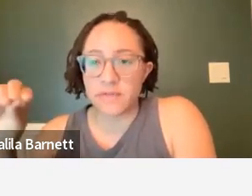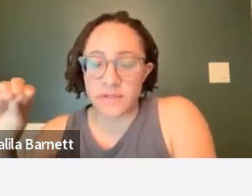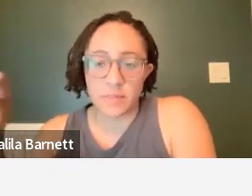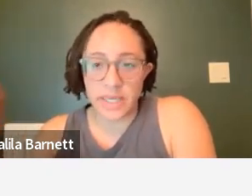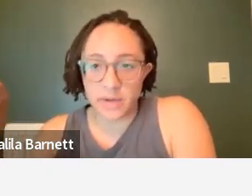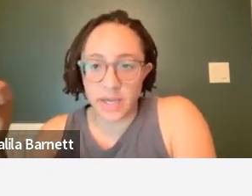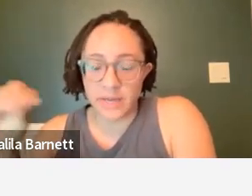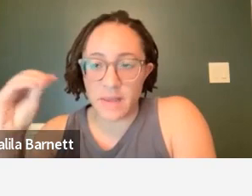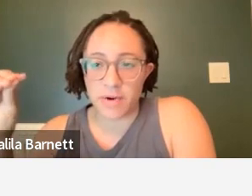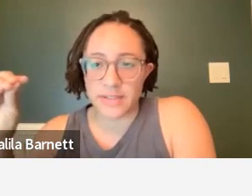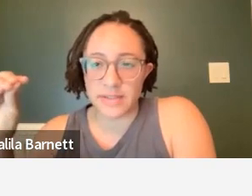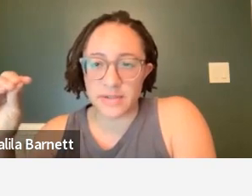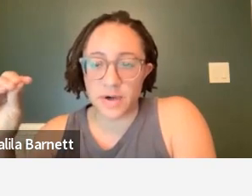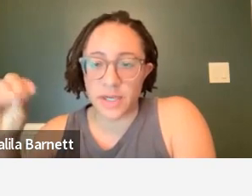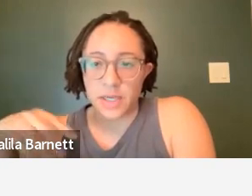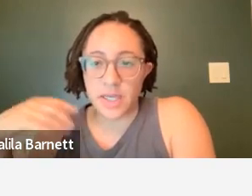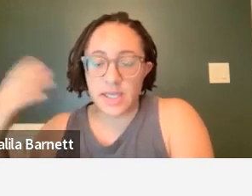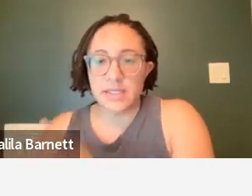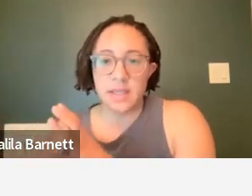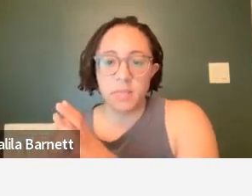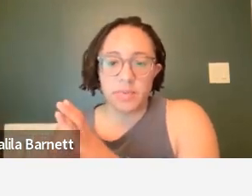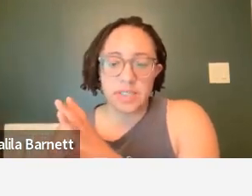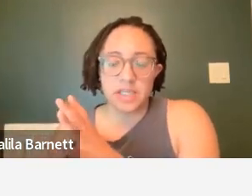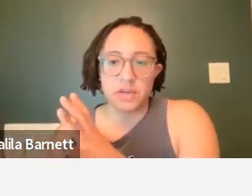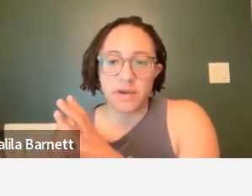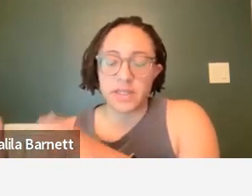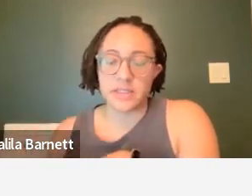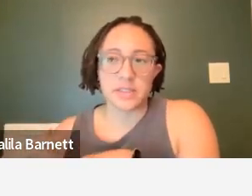And we can't stress it enough. It's really